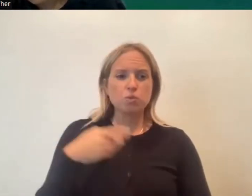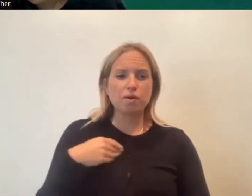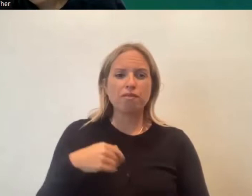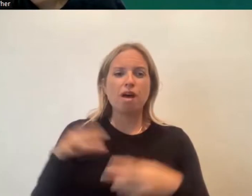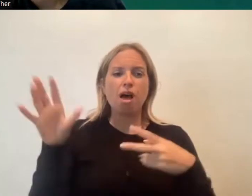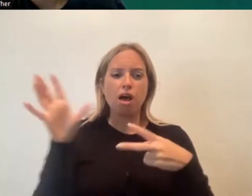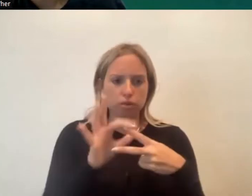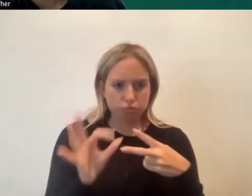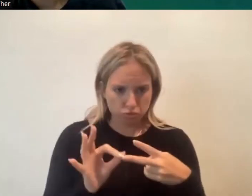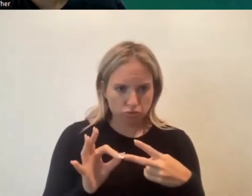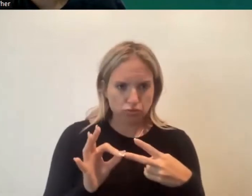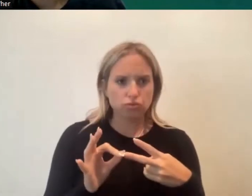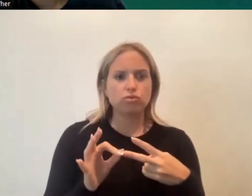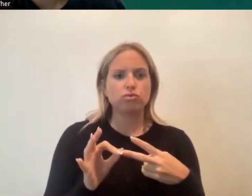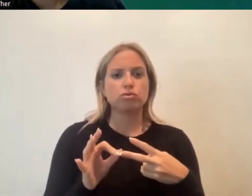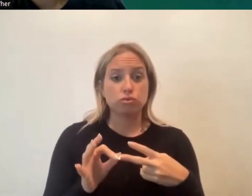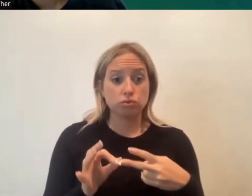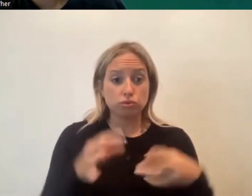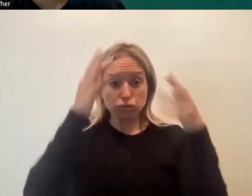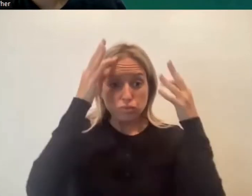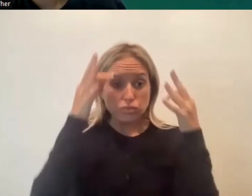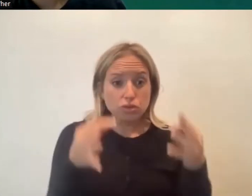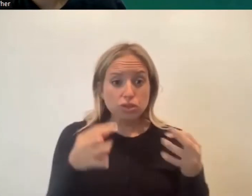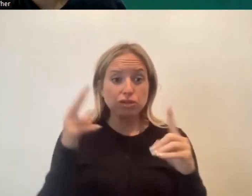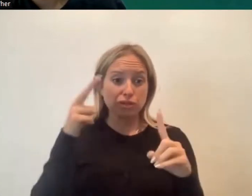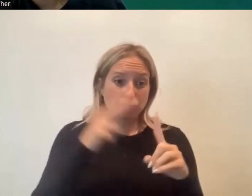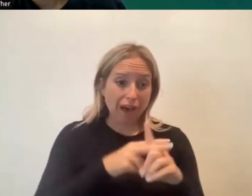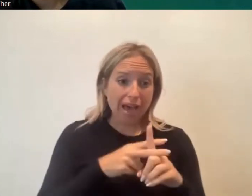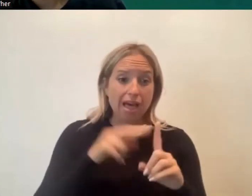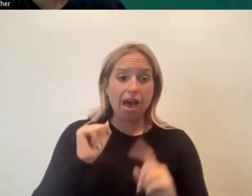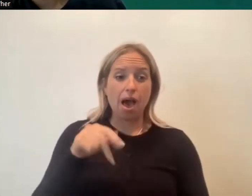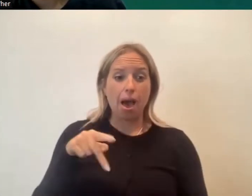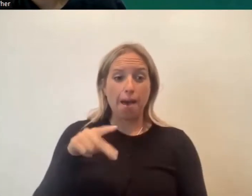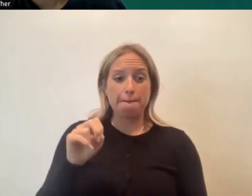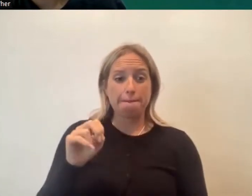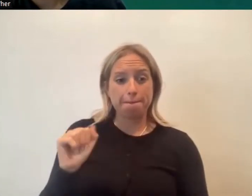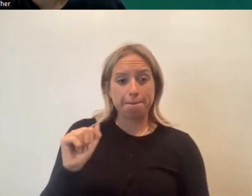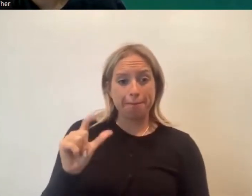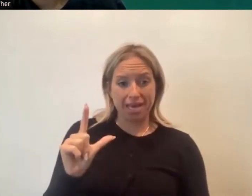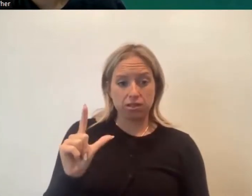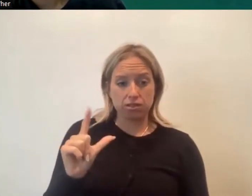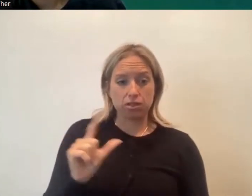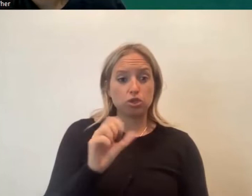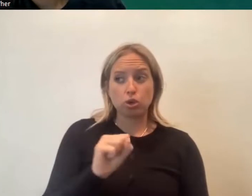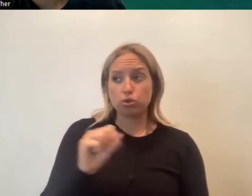choice and the decision to file an appeal and challenge the Social Security Administration's